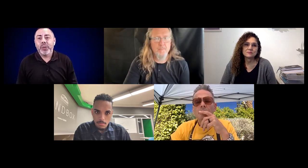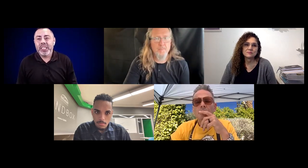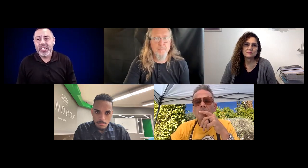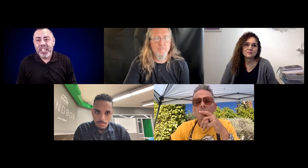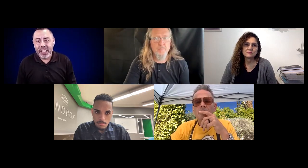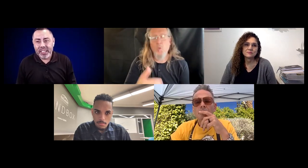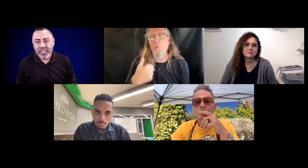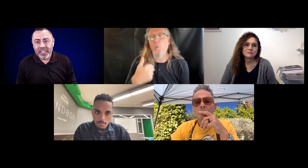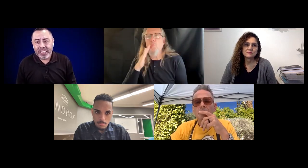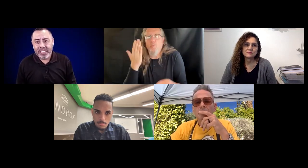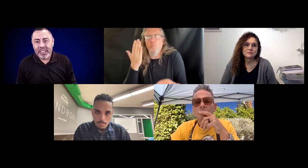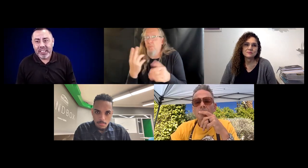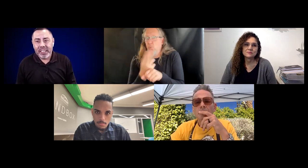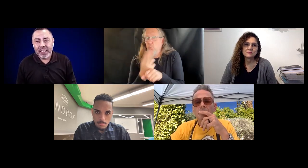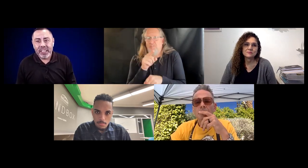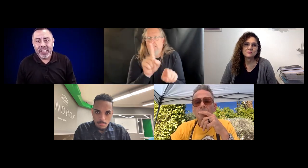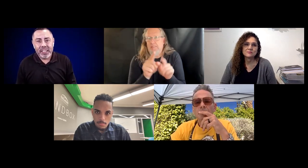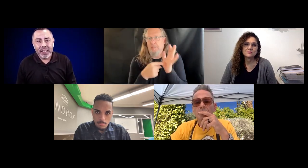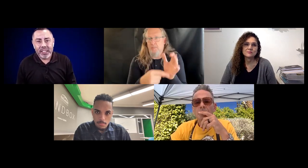So instead.